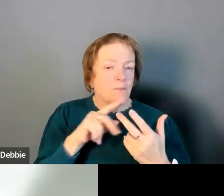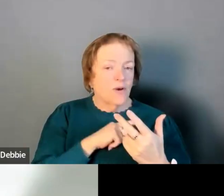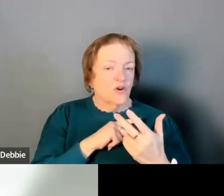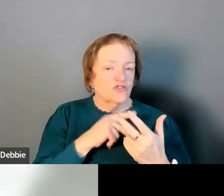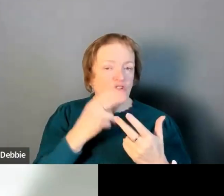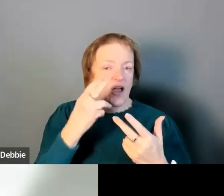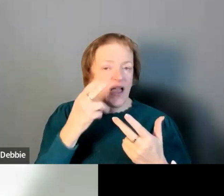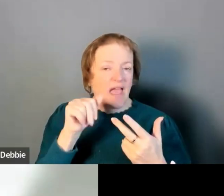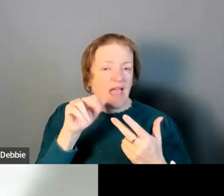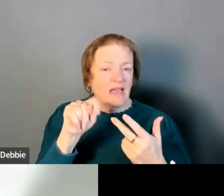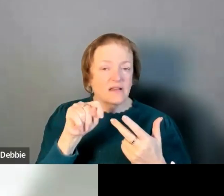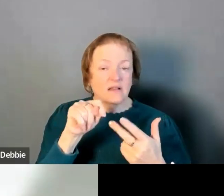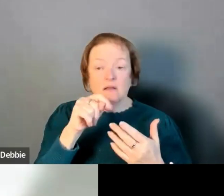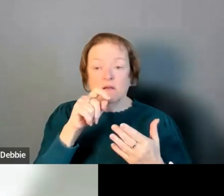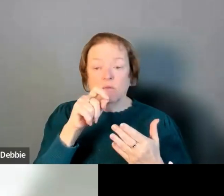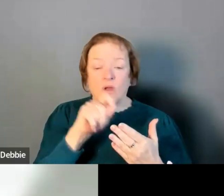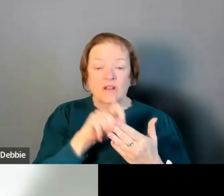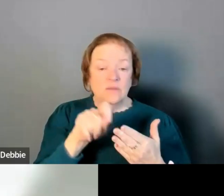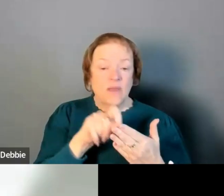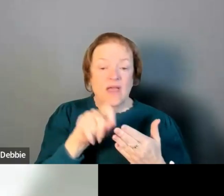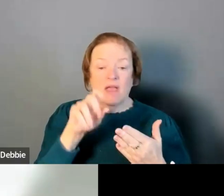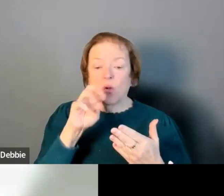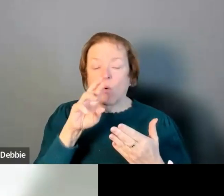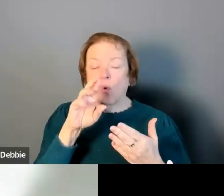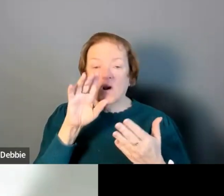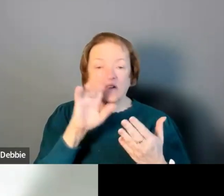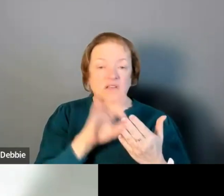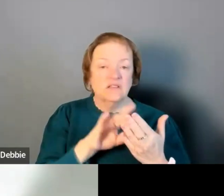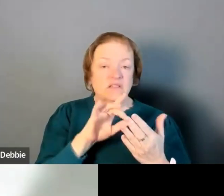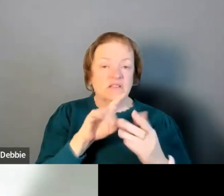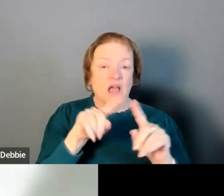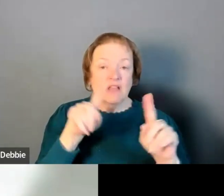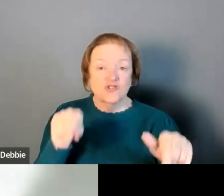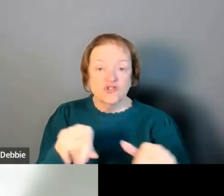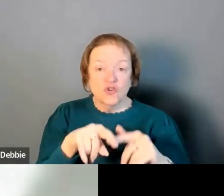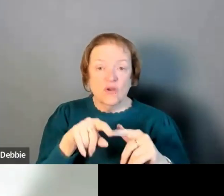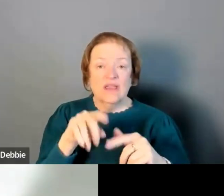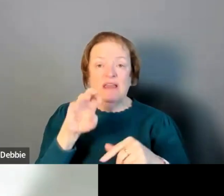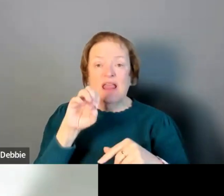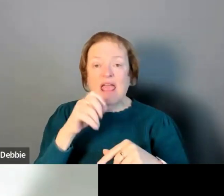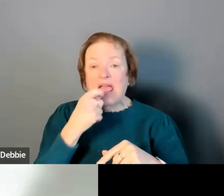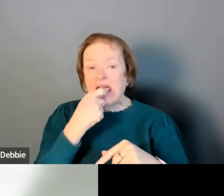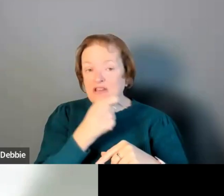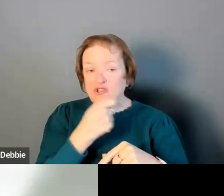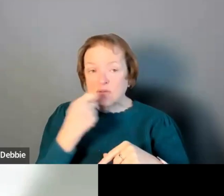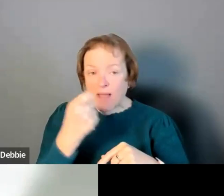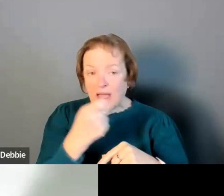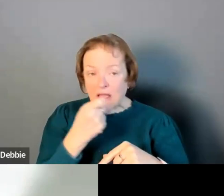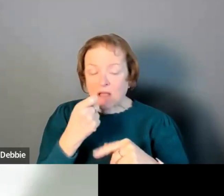a pen, whether that's a touchscreen, an EduMic, maybe a small remote mic. Yes?